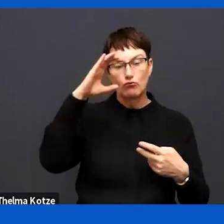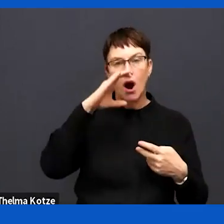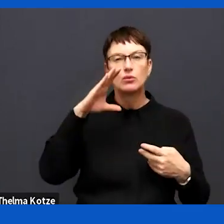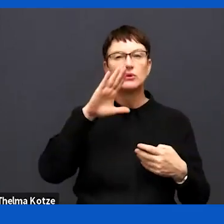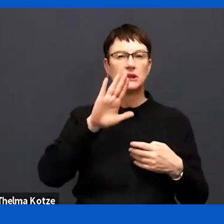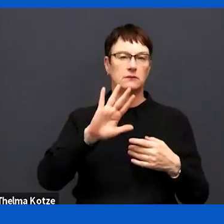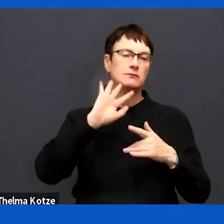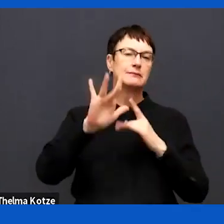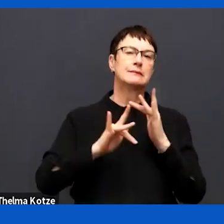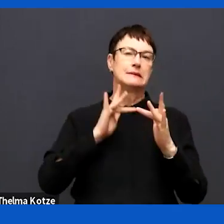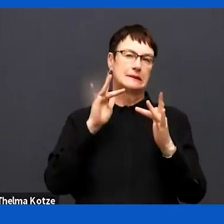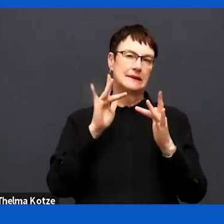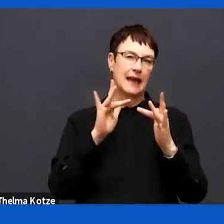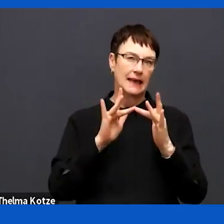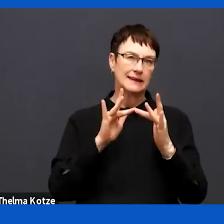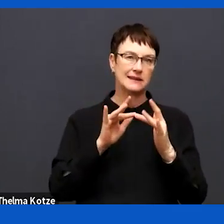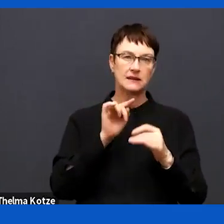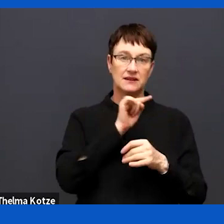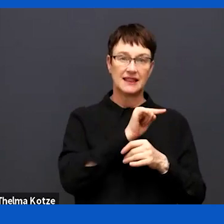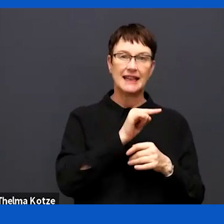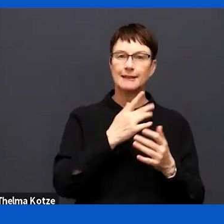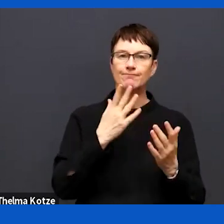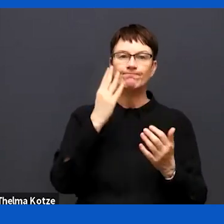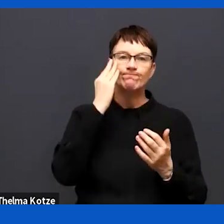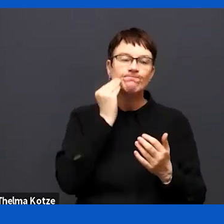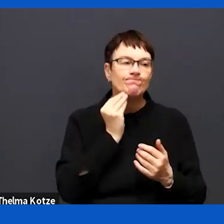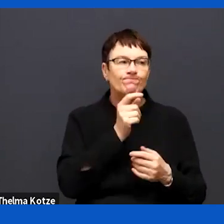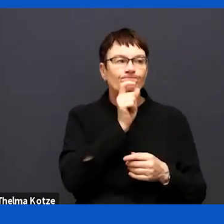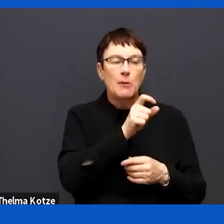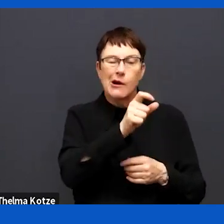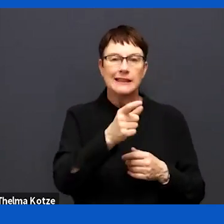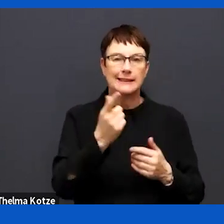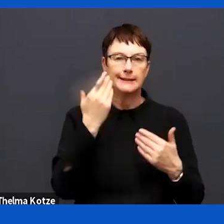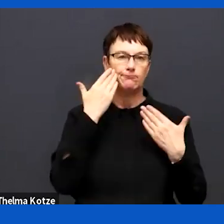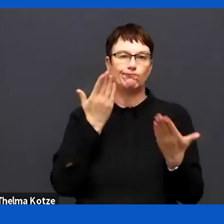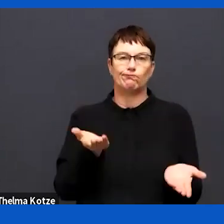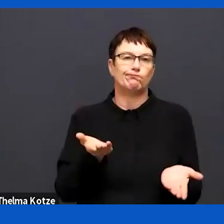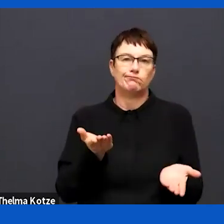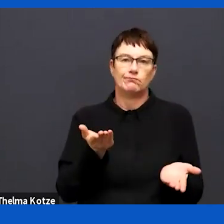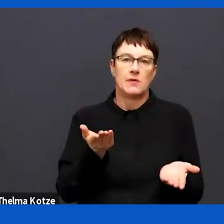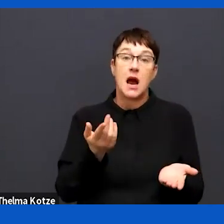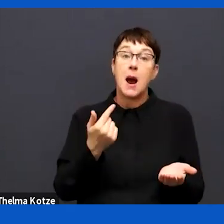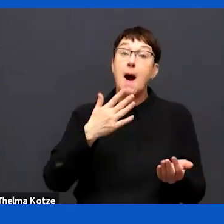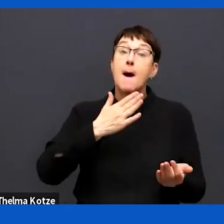especially a lot of old people, my mum, for example, wants everything bigger. So she